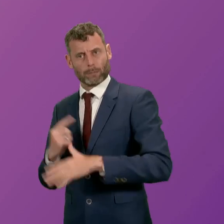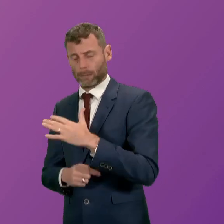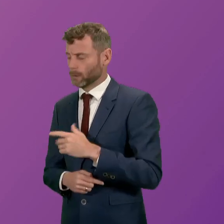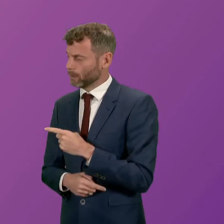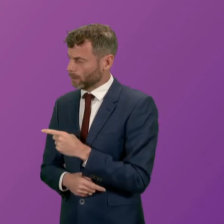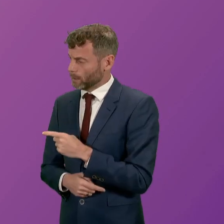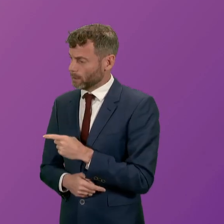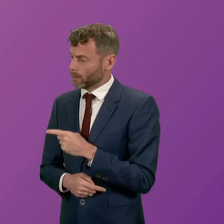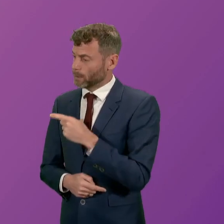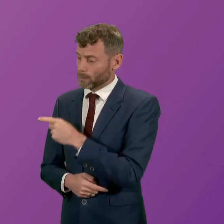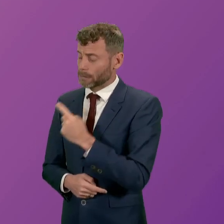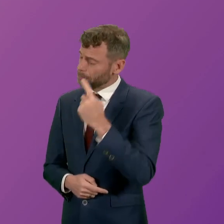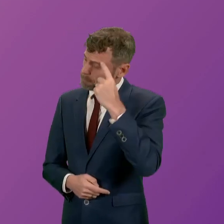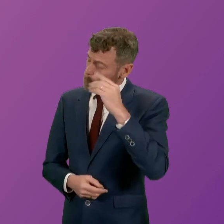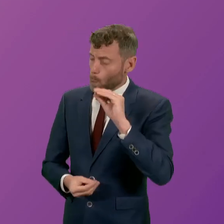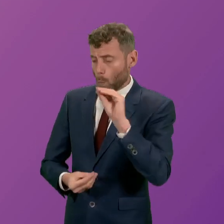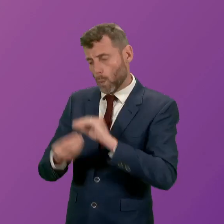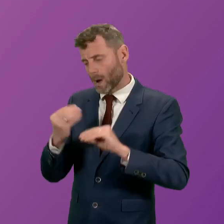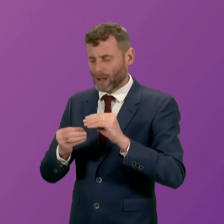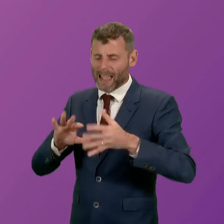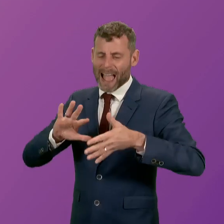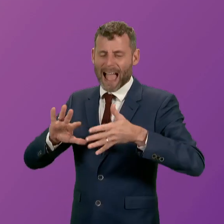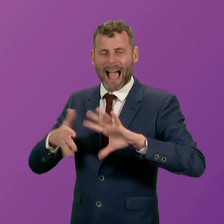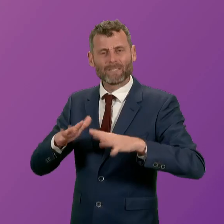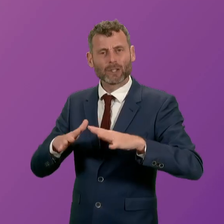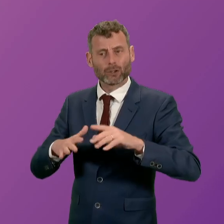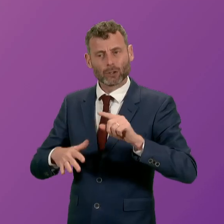that the average commuter in Scotland will save over the course of a year’s